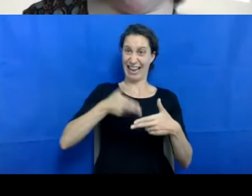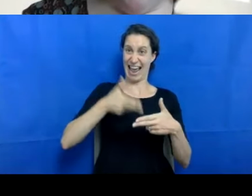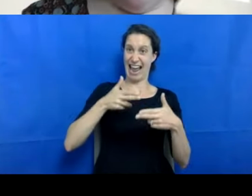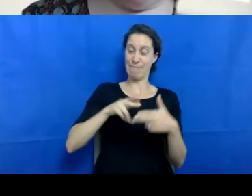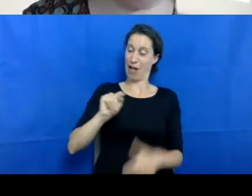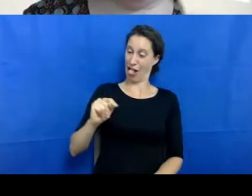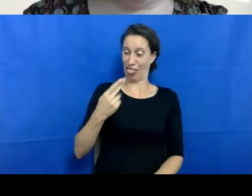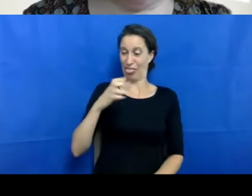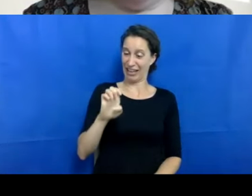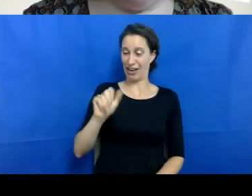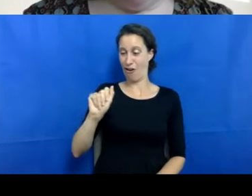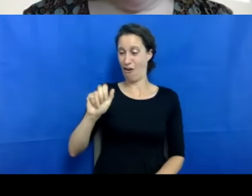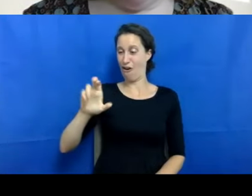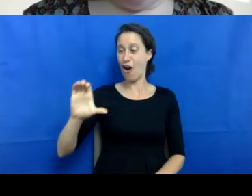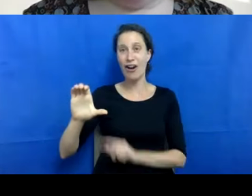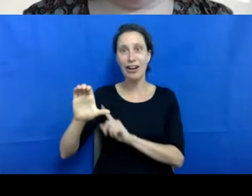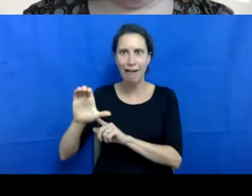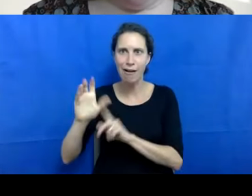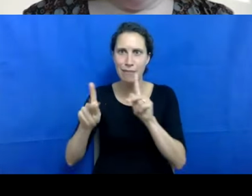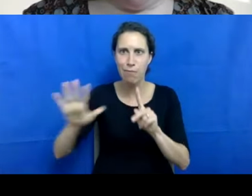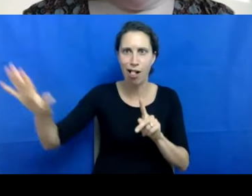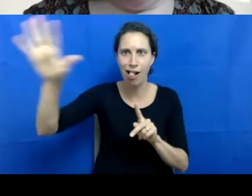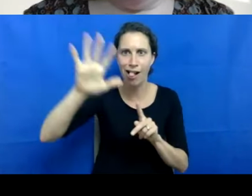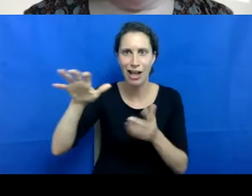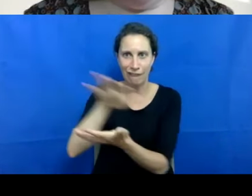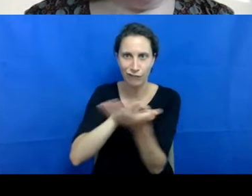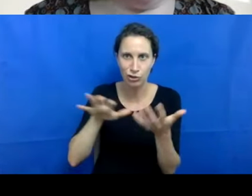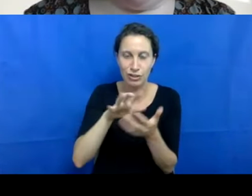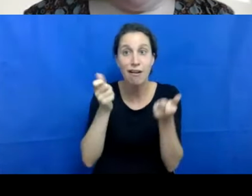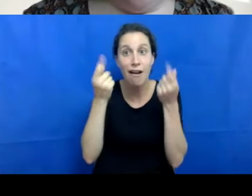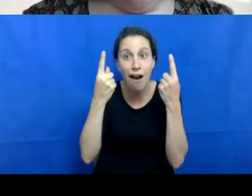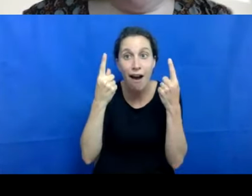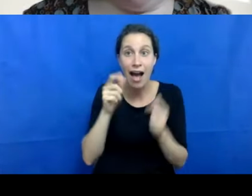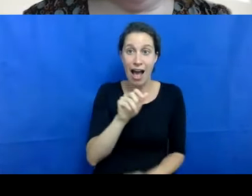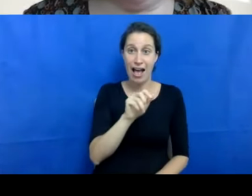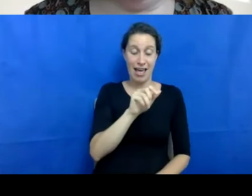Please note, The Arc is not an acronym. It does not stand for anything.